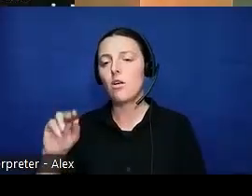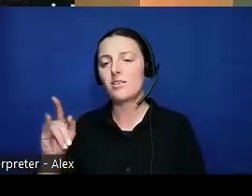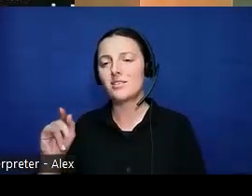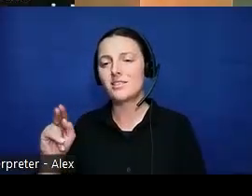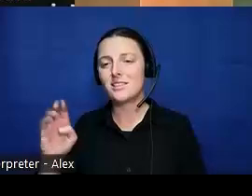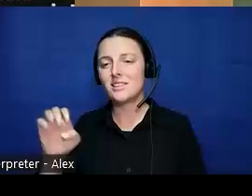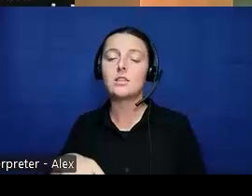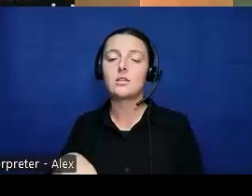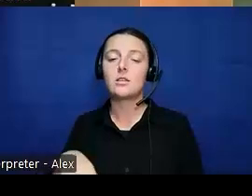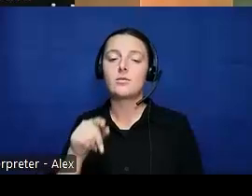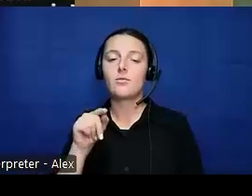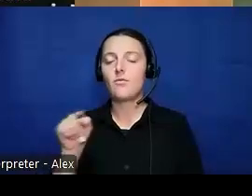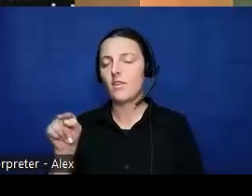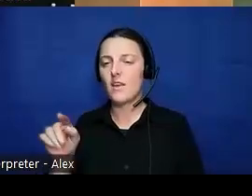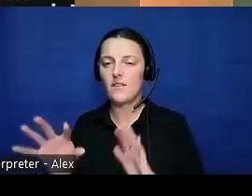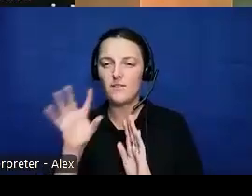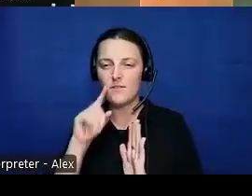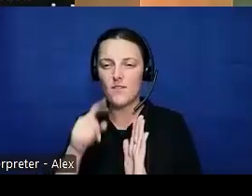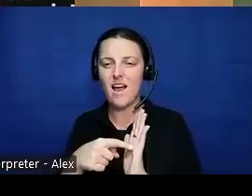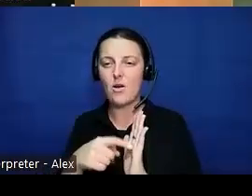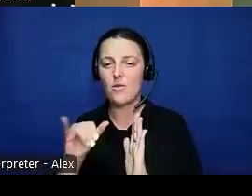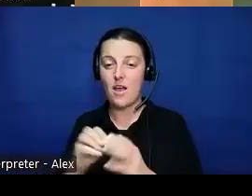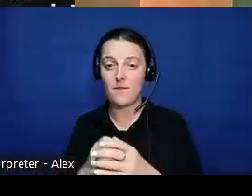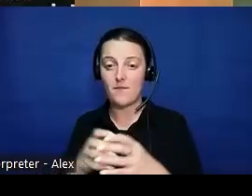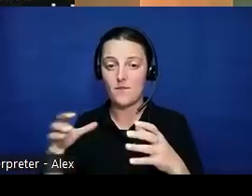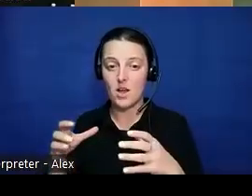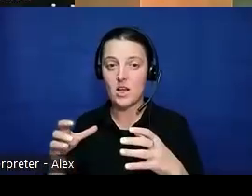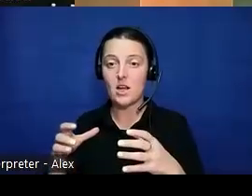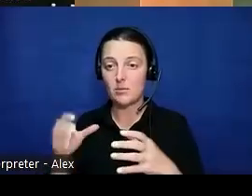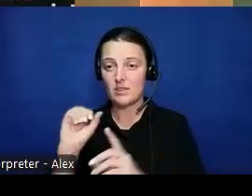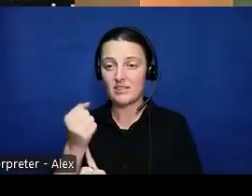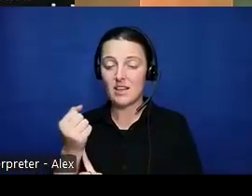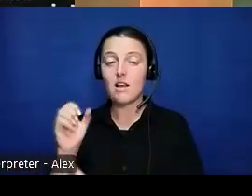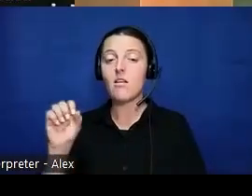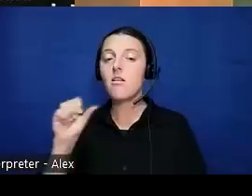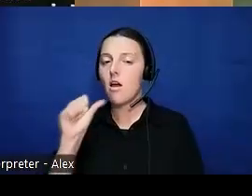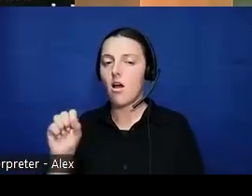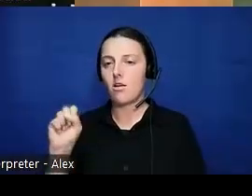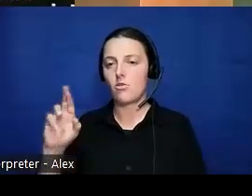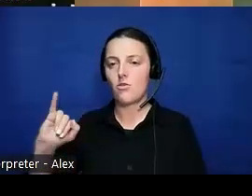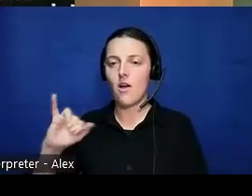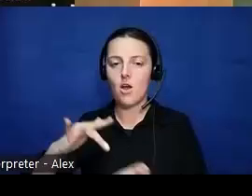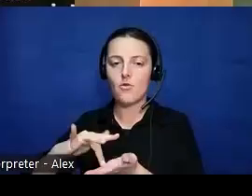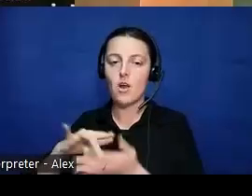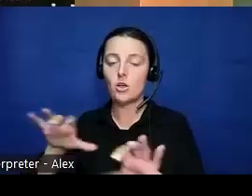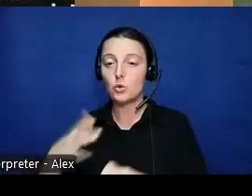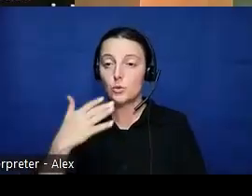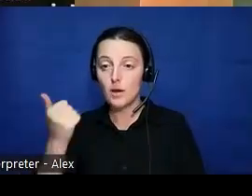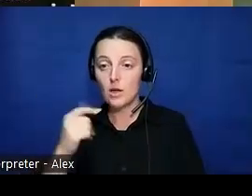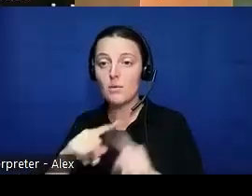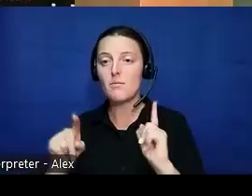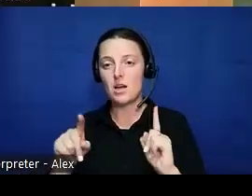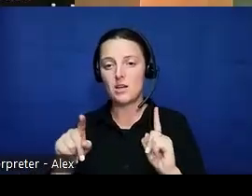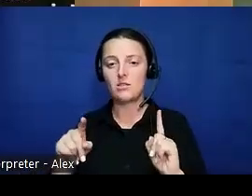state those nonsrri drugs do better but they do worse in the non-inflamed state okay so it's kind